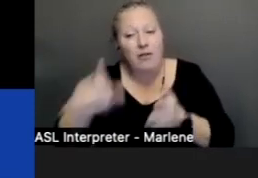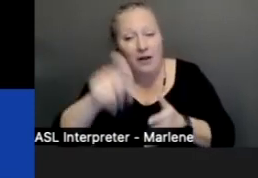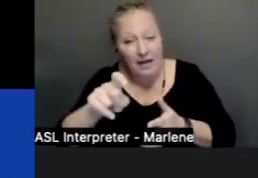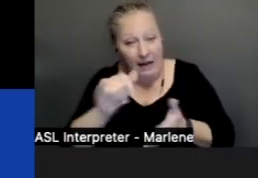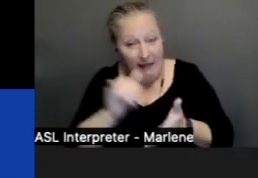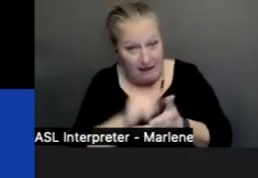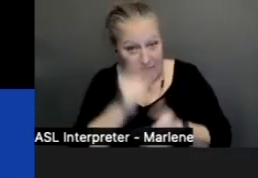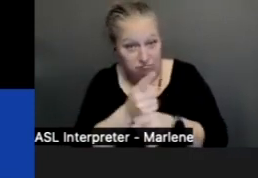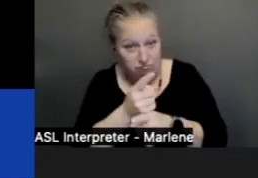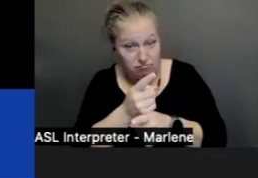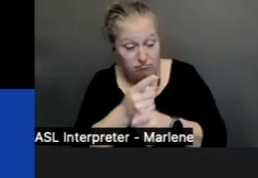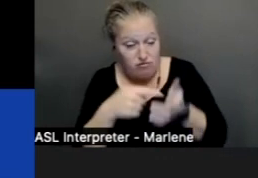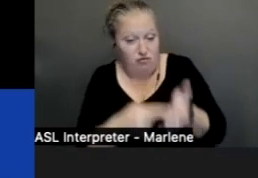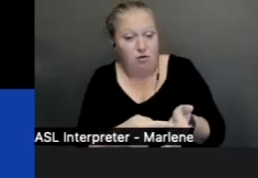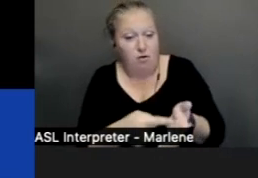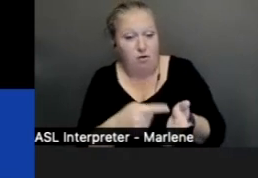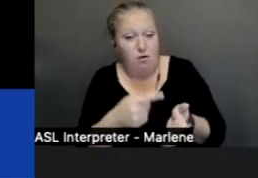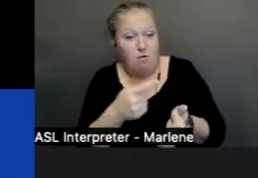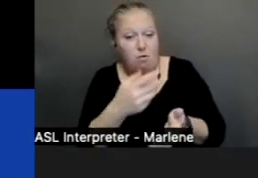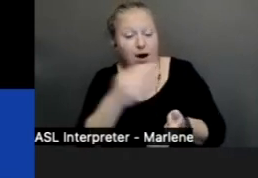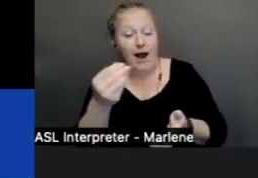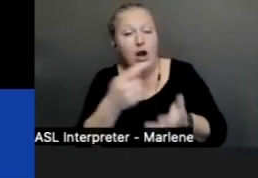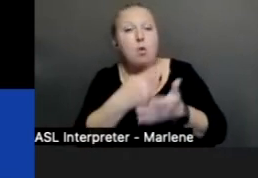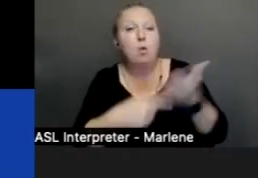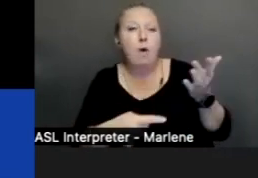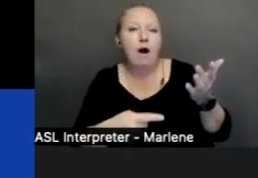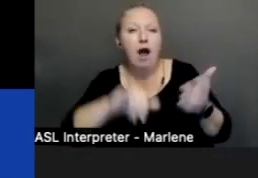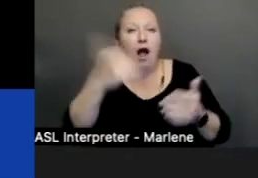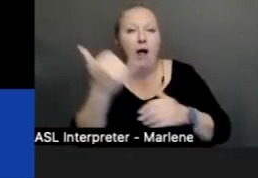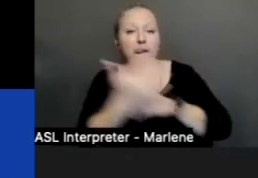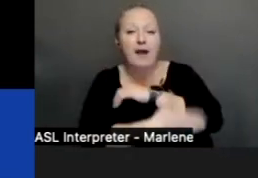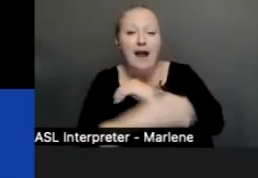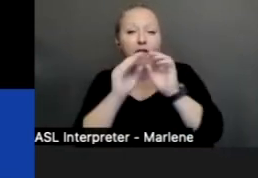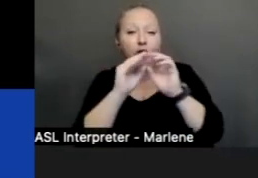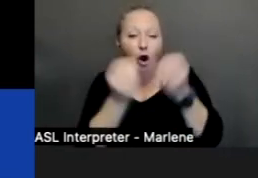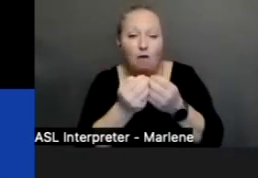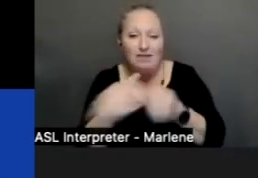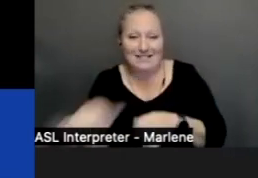accurate representation and what could other county offices that are in similar situations,